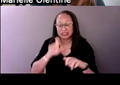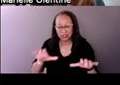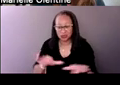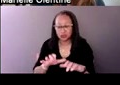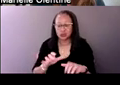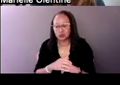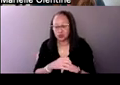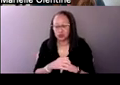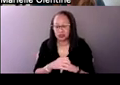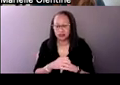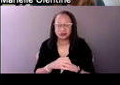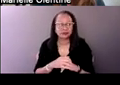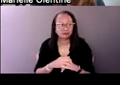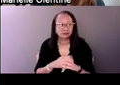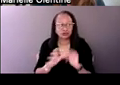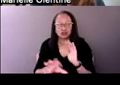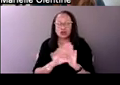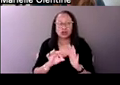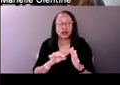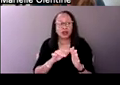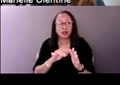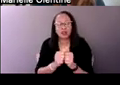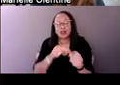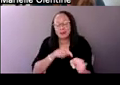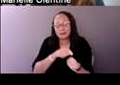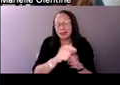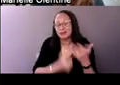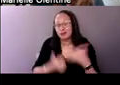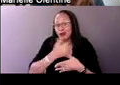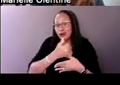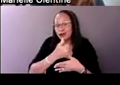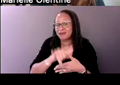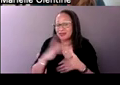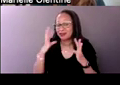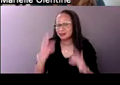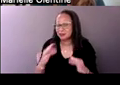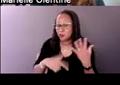Okay, so what I mean by setting priorities is that we